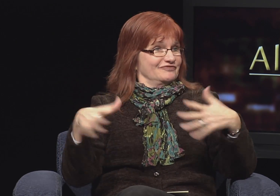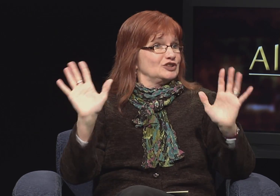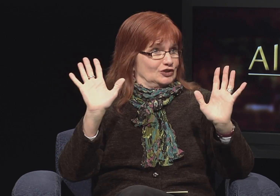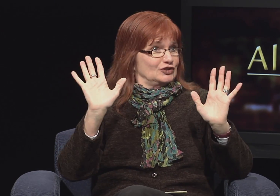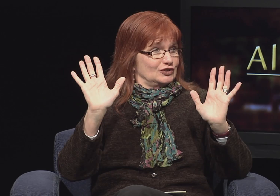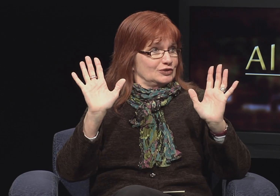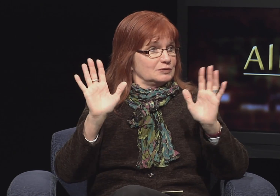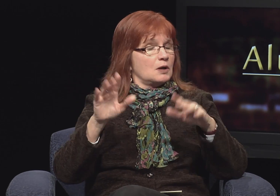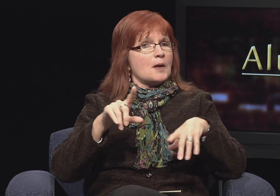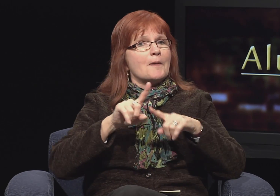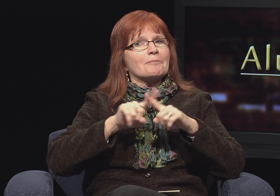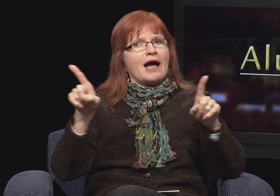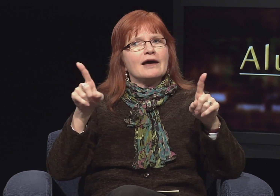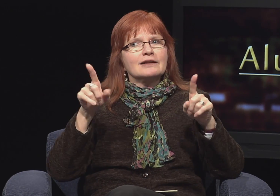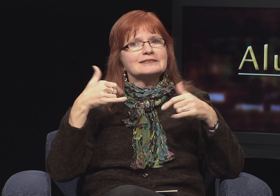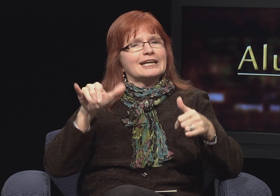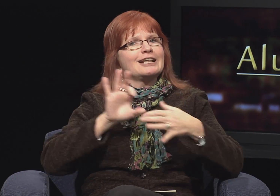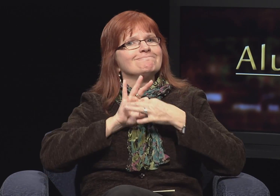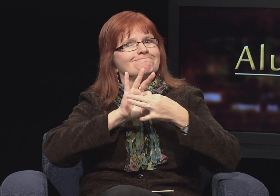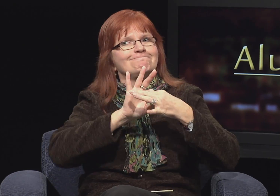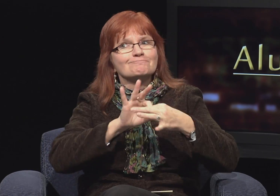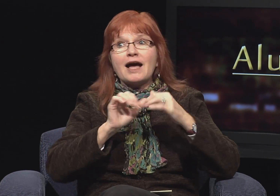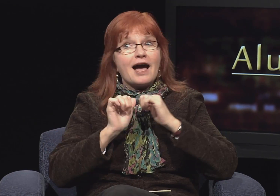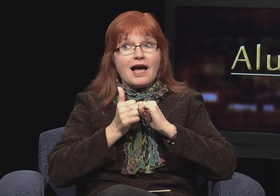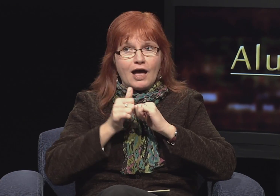to be a part of the Board as the first and only